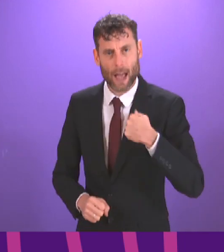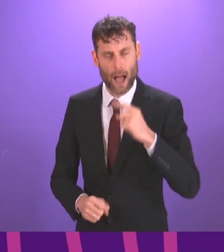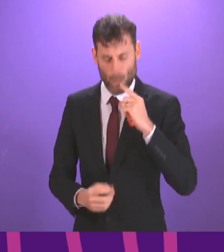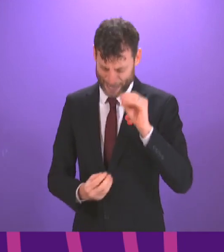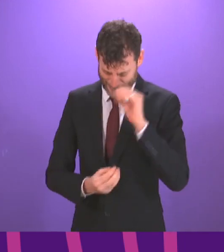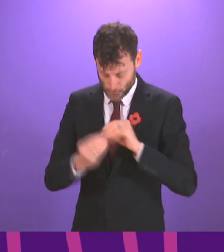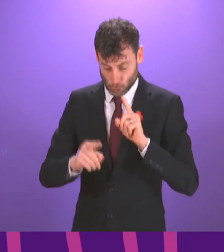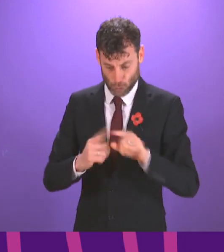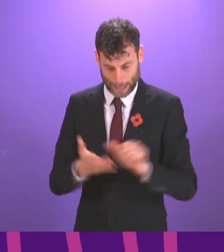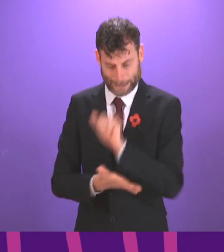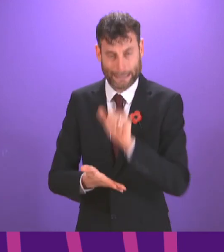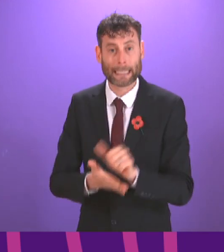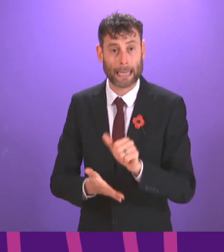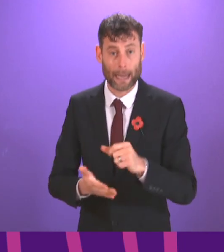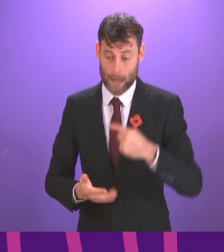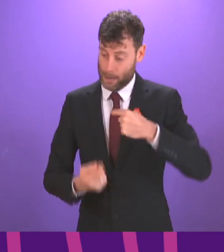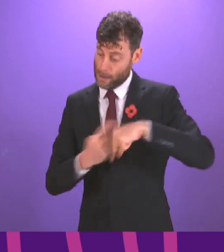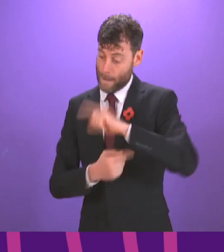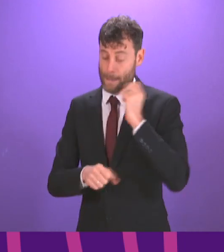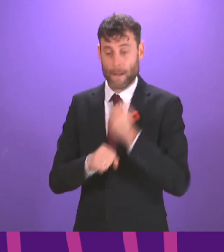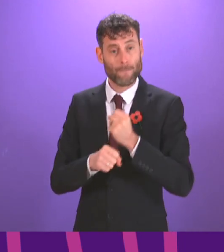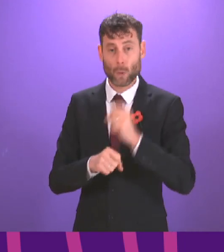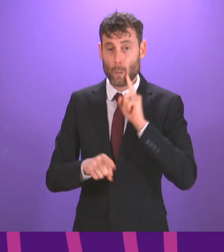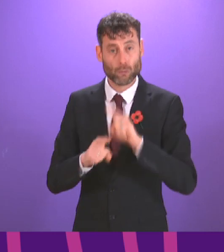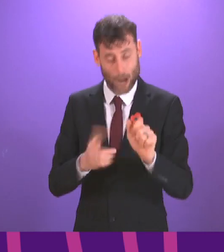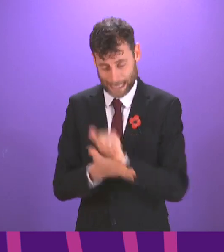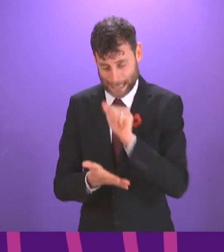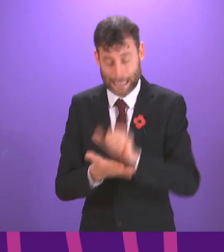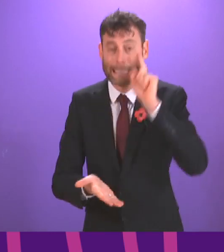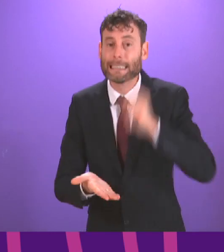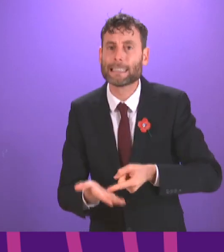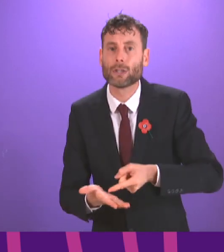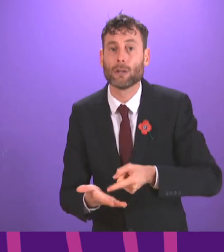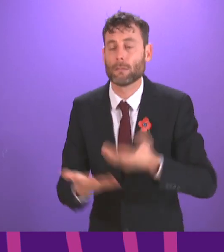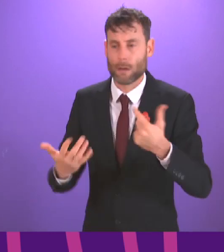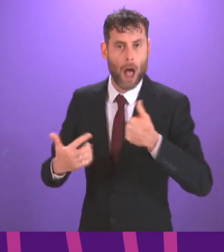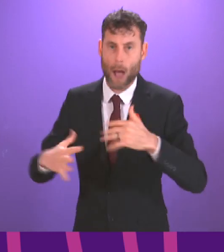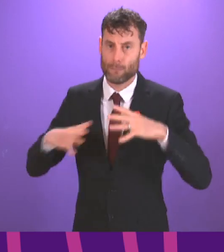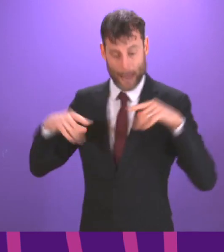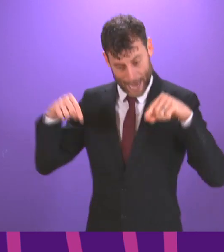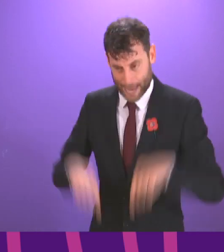do our best to get it right. We will be scrutinised and I will listen to all the criticisms and